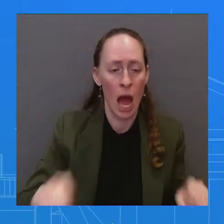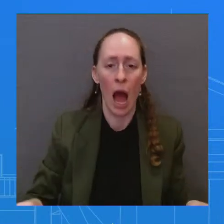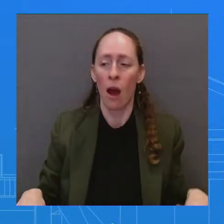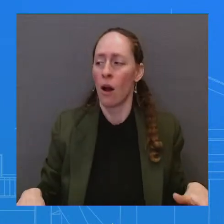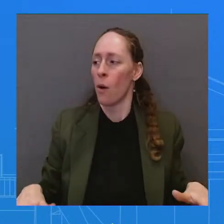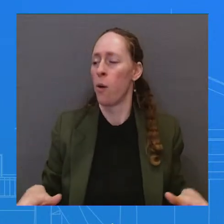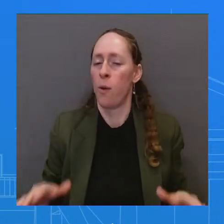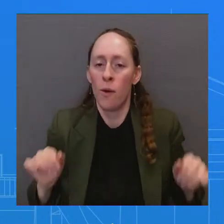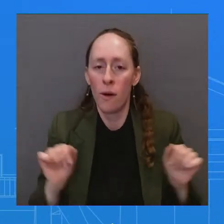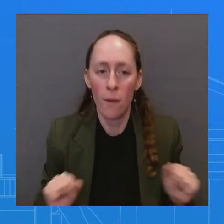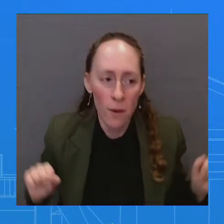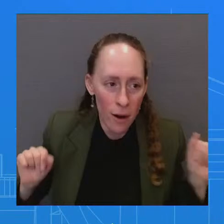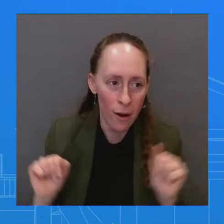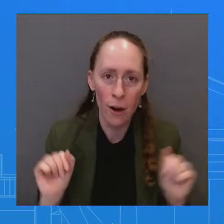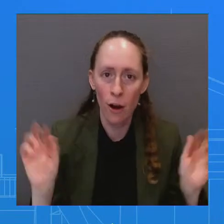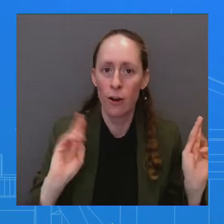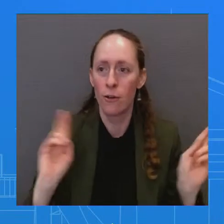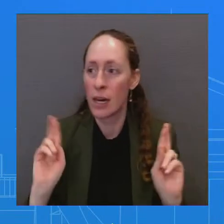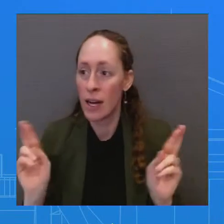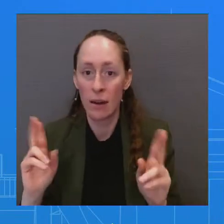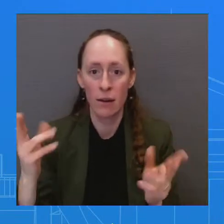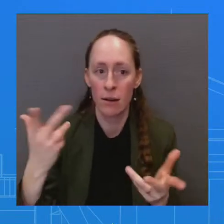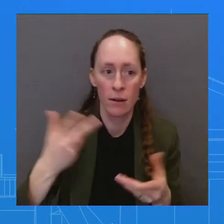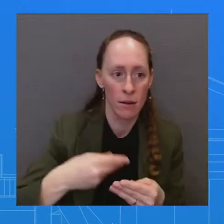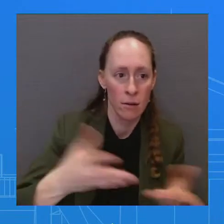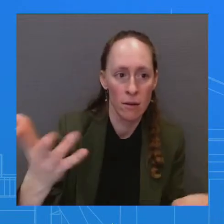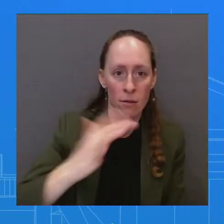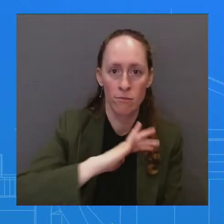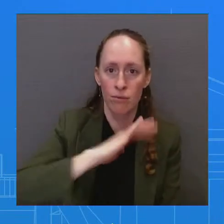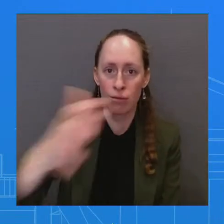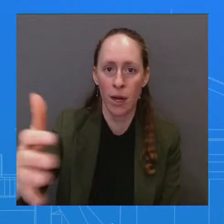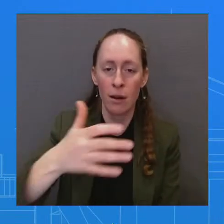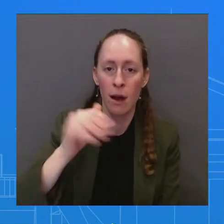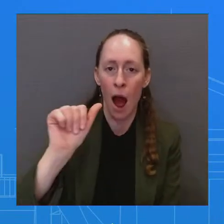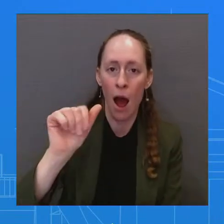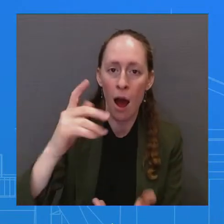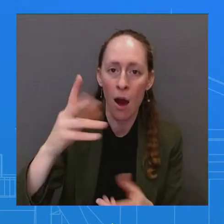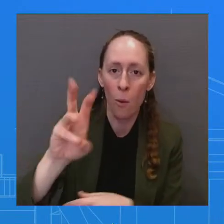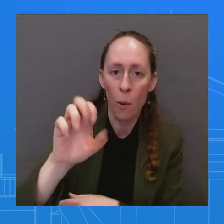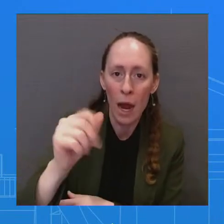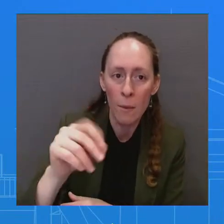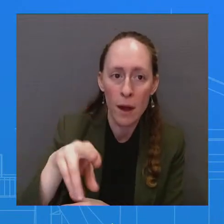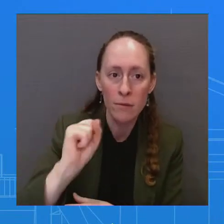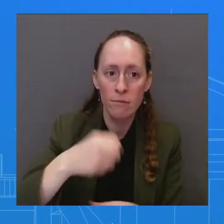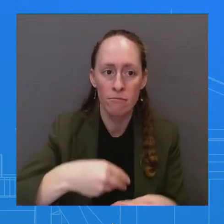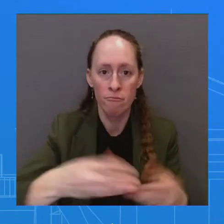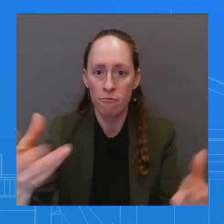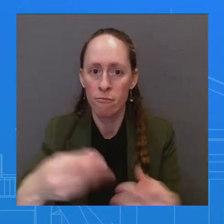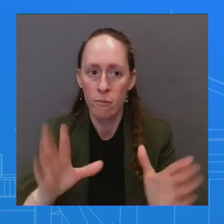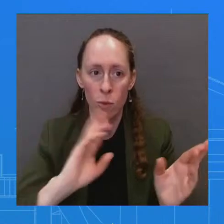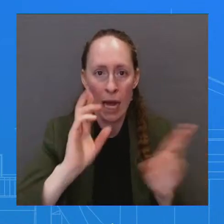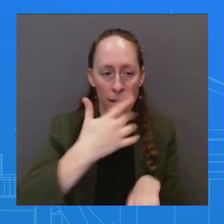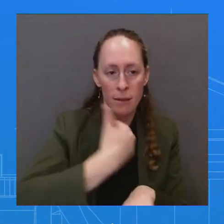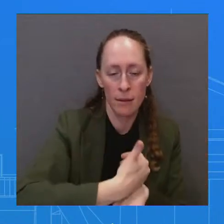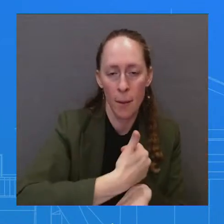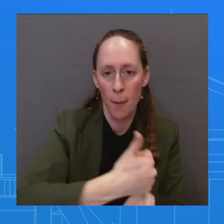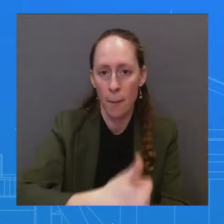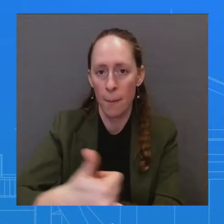You know, a pause in the fighting can -- can be seen as a benefit. But, I -- again, I want to stress, and this was always part of the calculus --